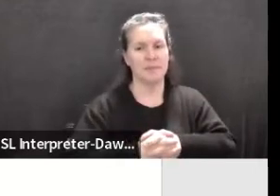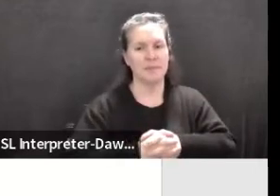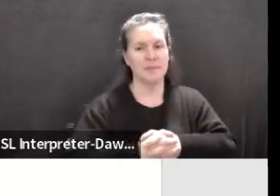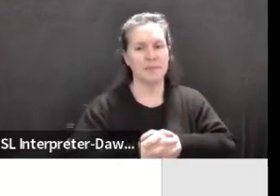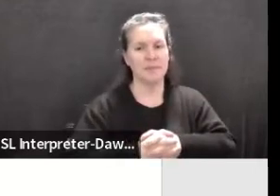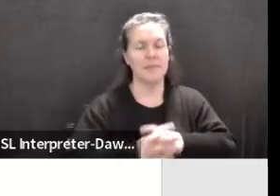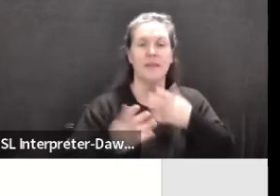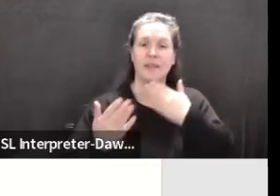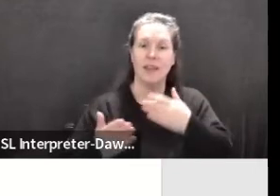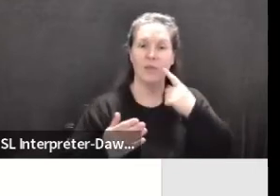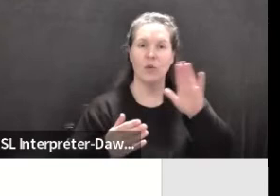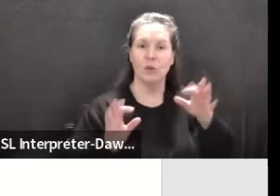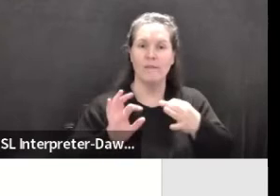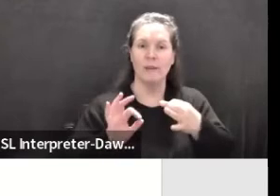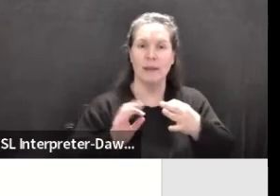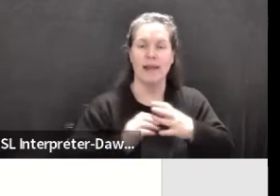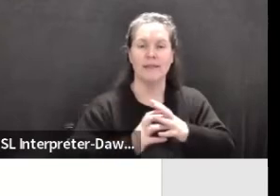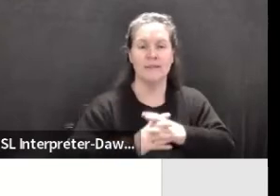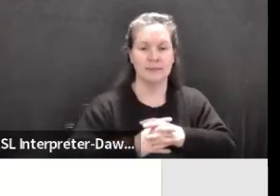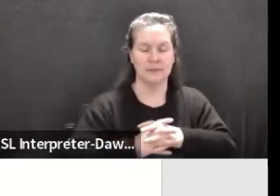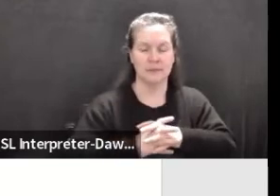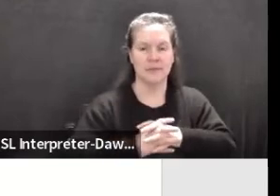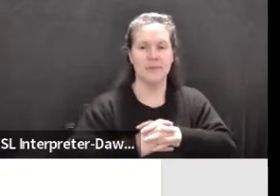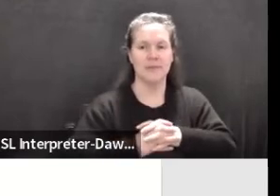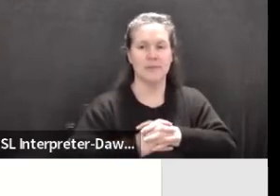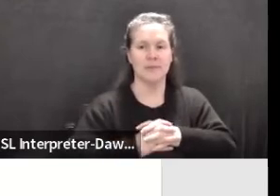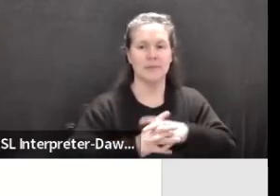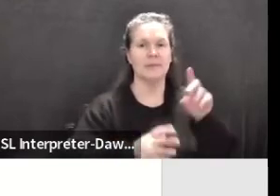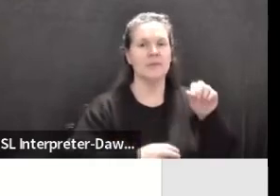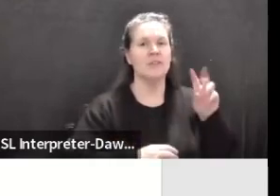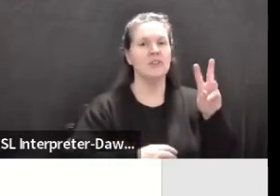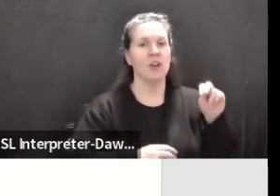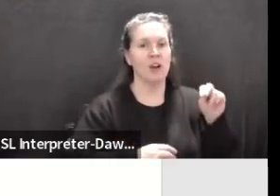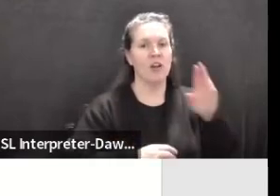[Ashley] Thank you for that feedback, Don, will you share your...